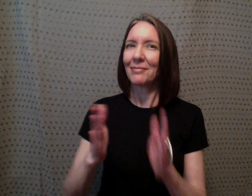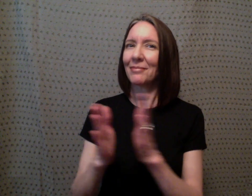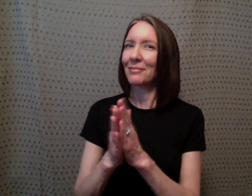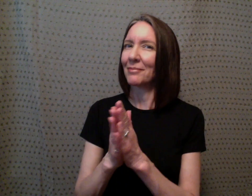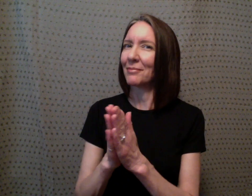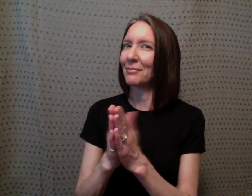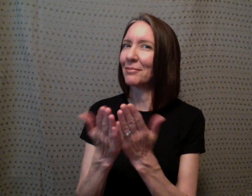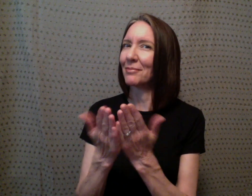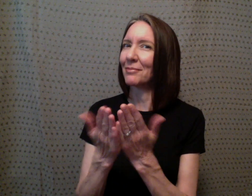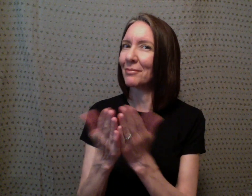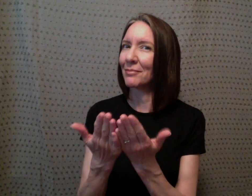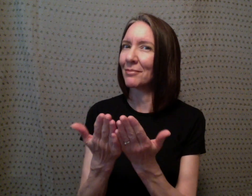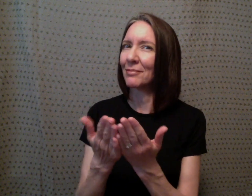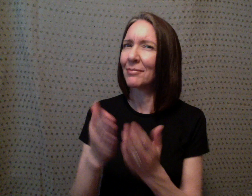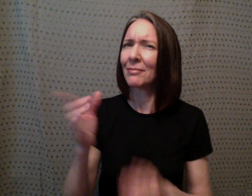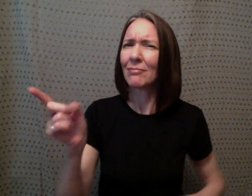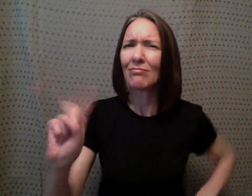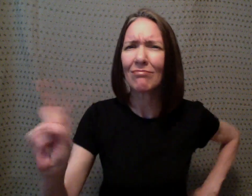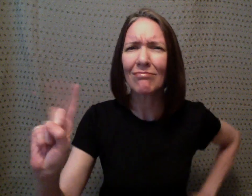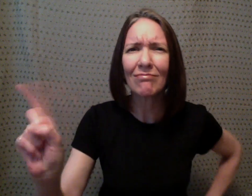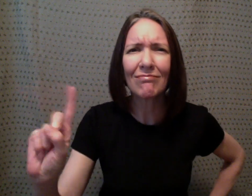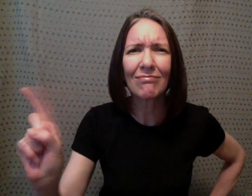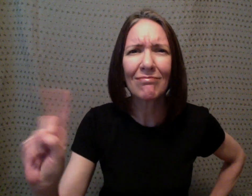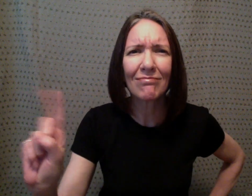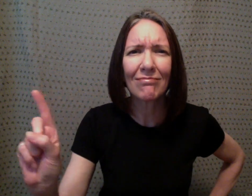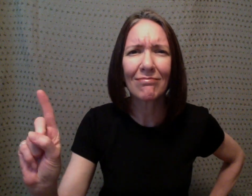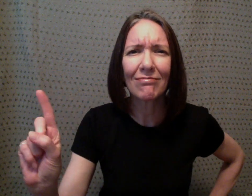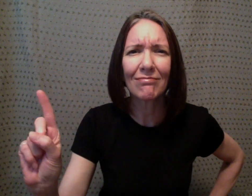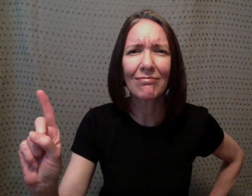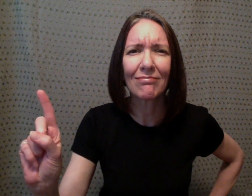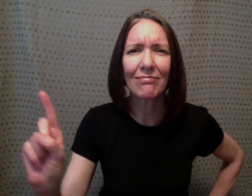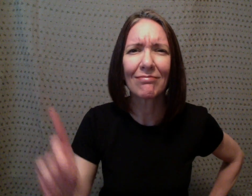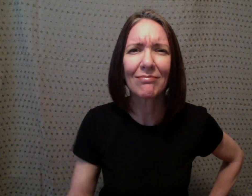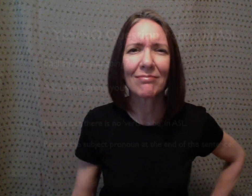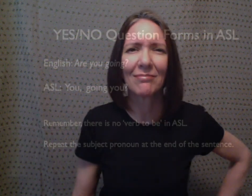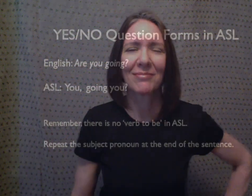My book where?